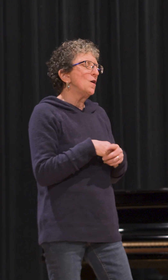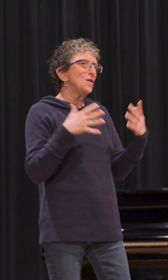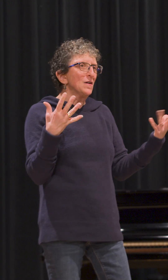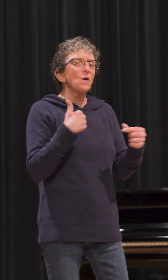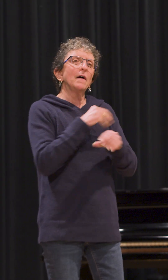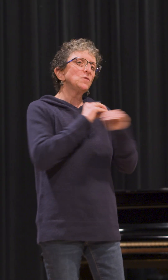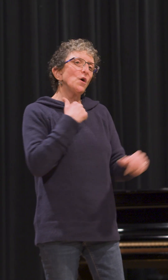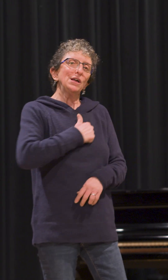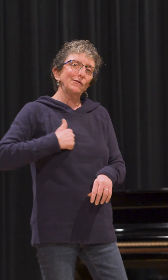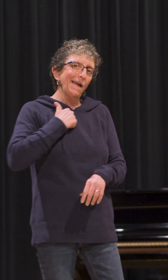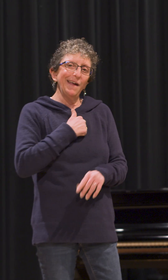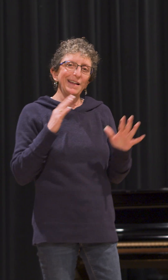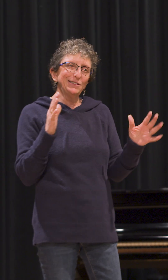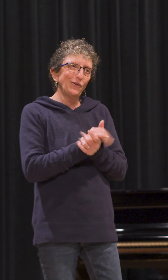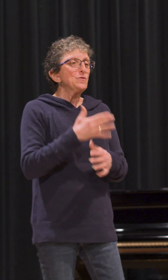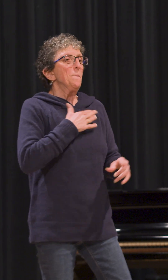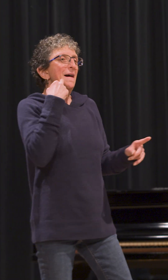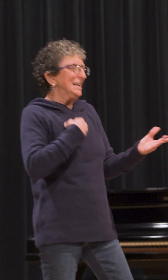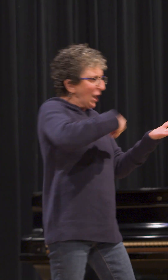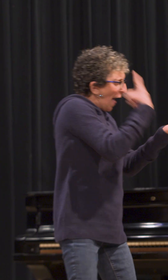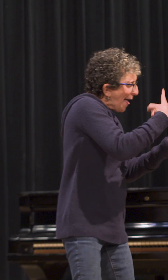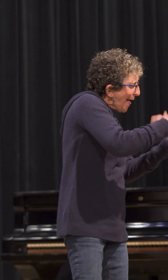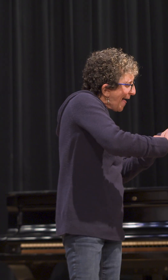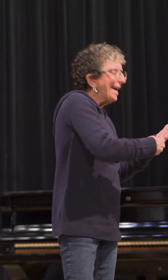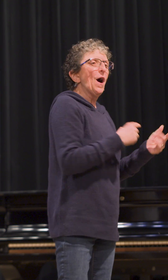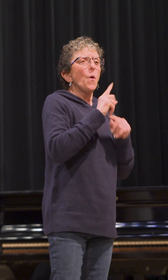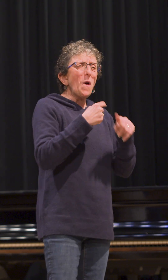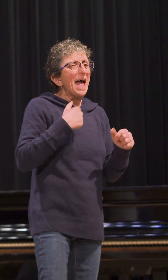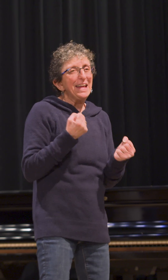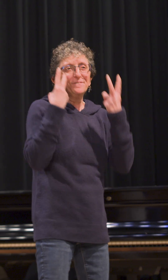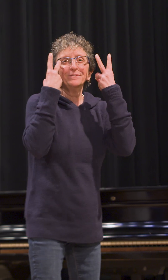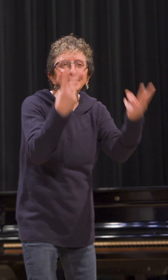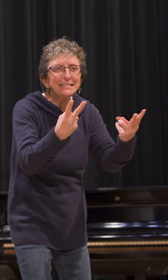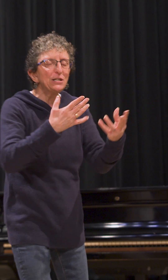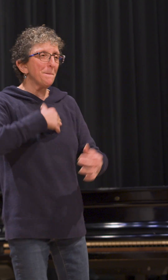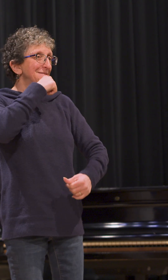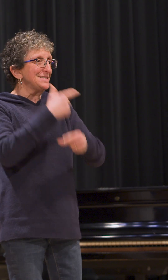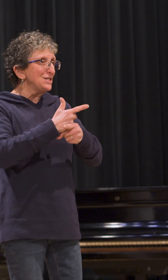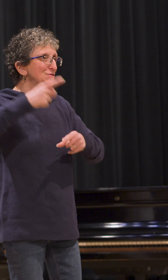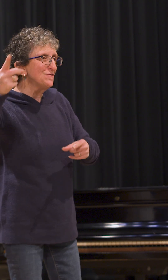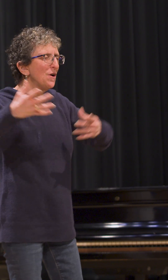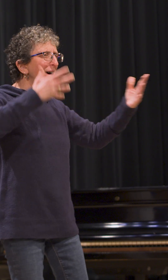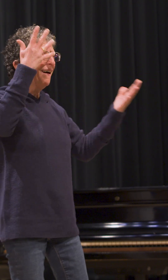This was happening in Memphis, Tennessee. So I have no regrets. My niece and I have